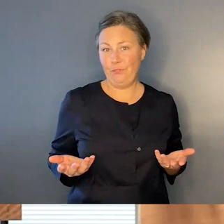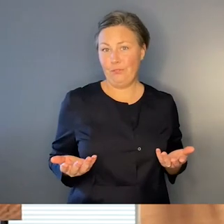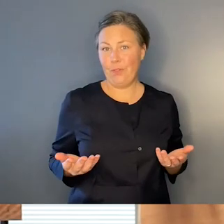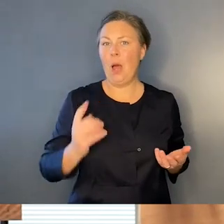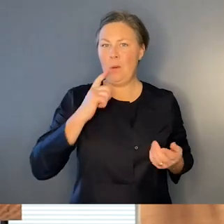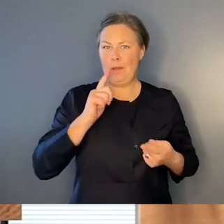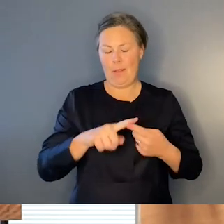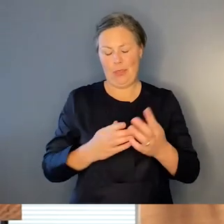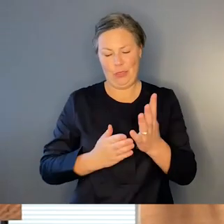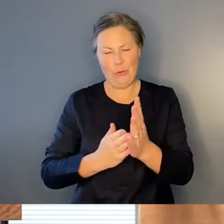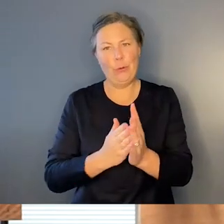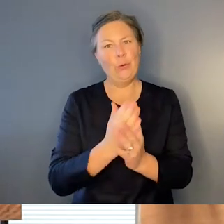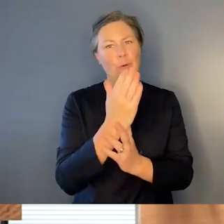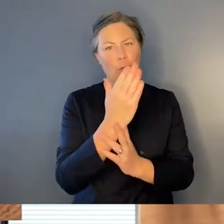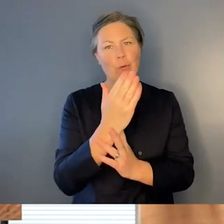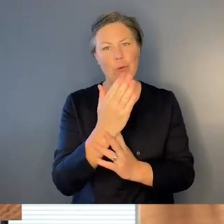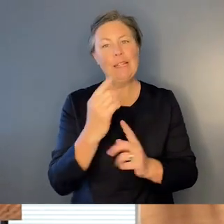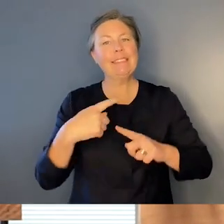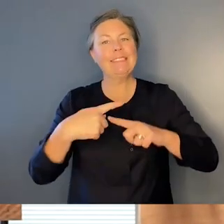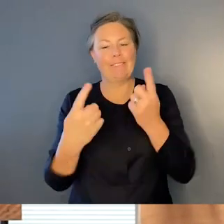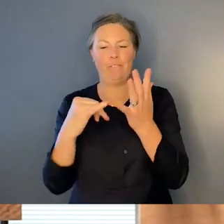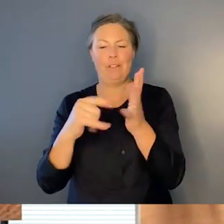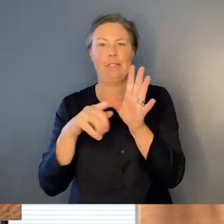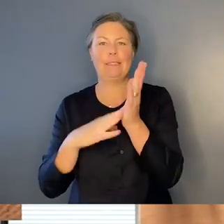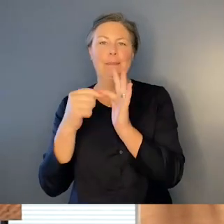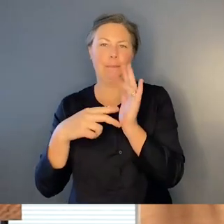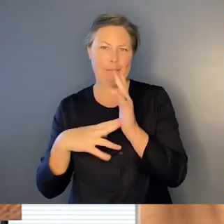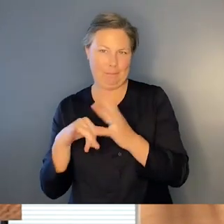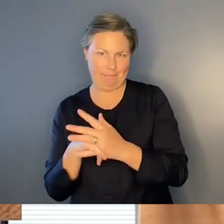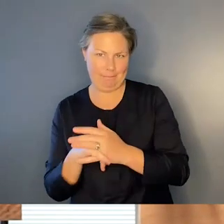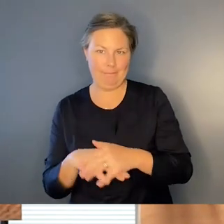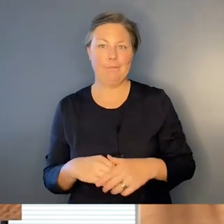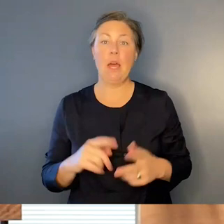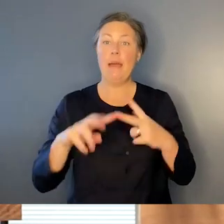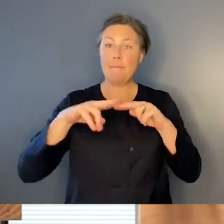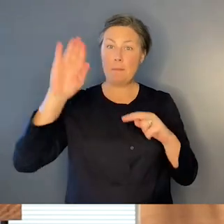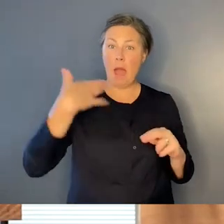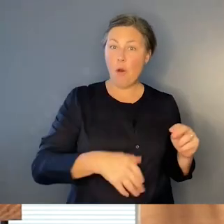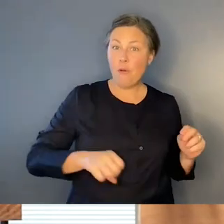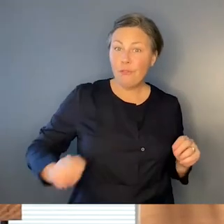who have had a hysterectomy. OK. So, it's important if you had a hysterectomy